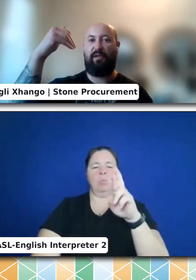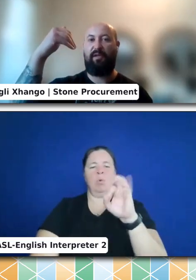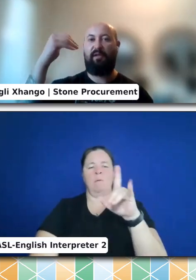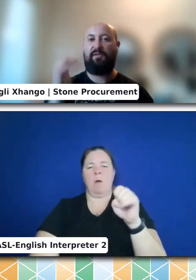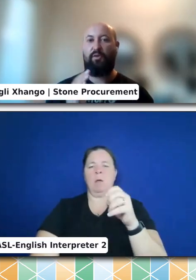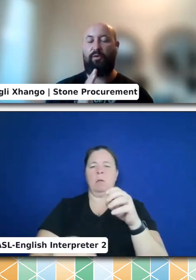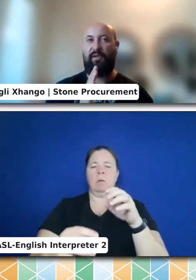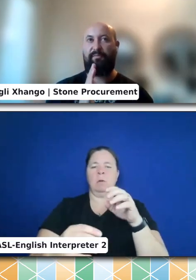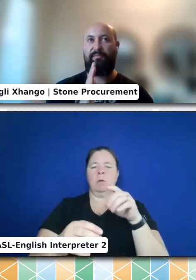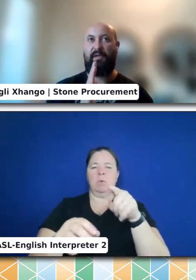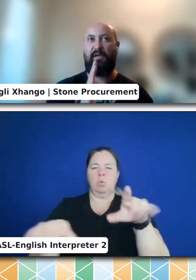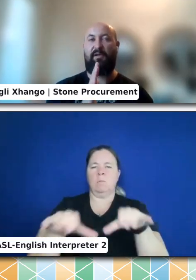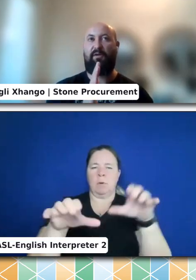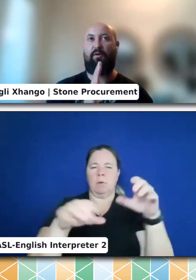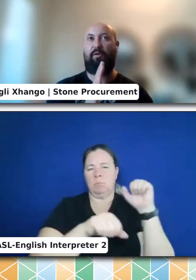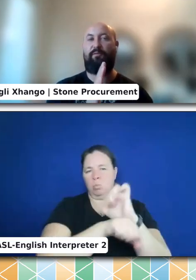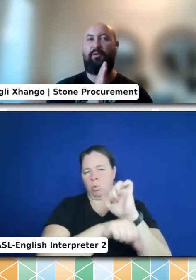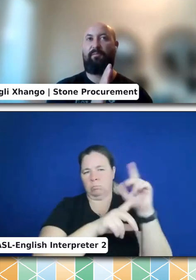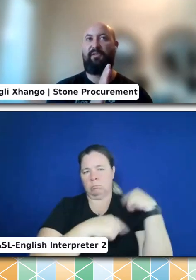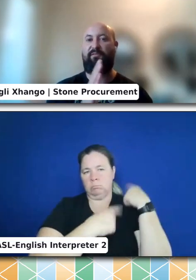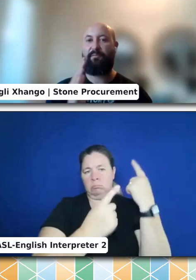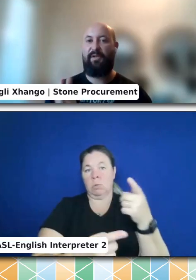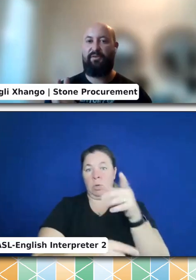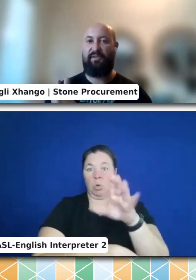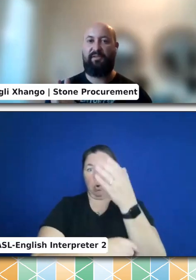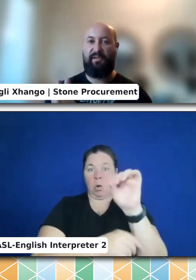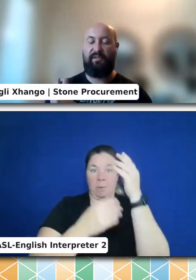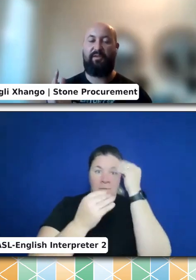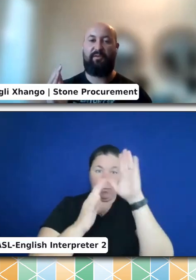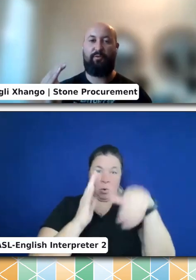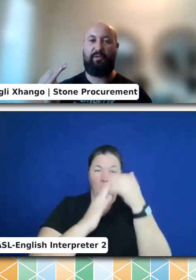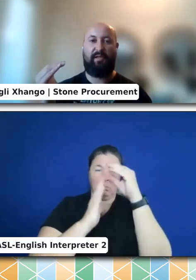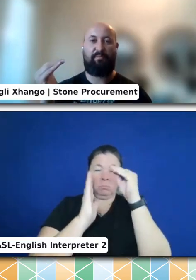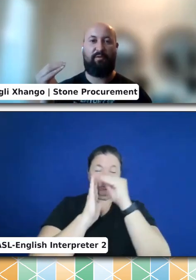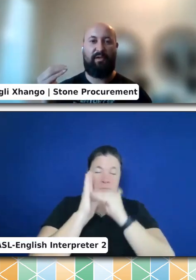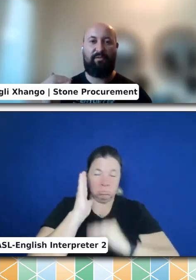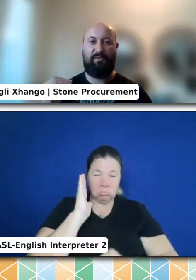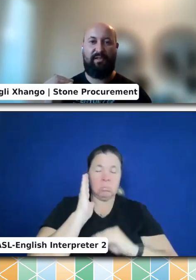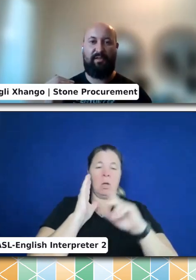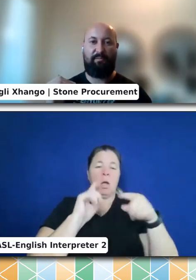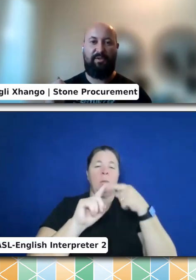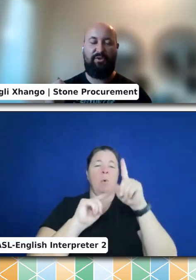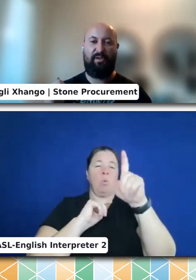So if, uh, all of your company's information is in there, and you're at about 100% completion.